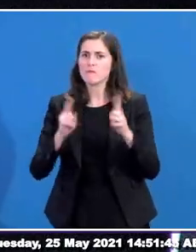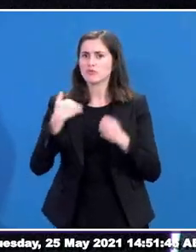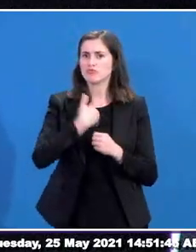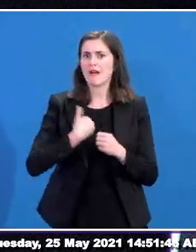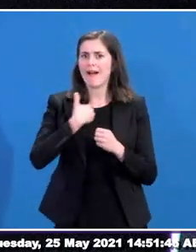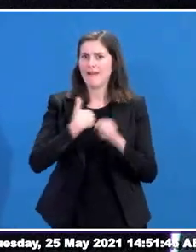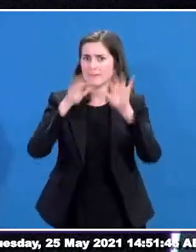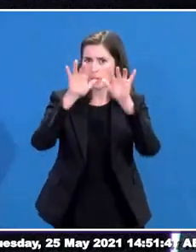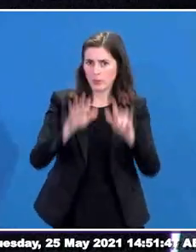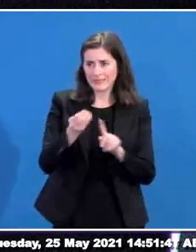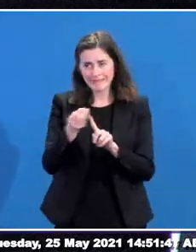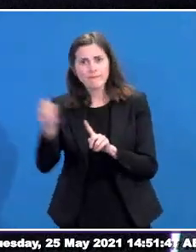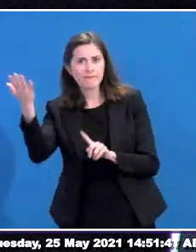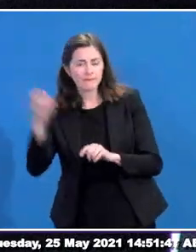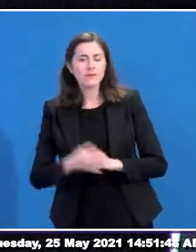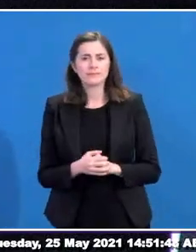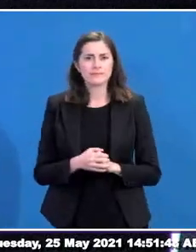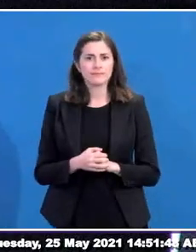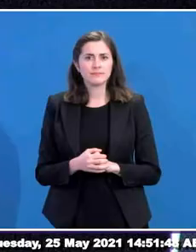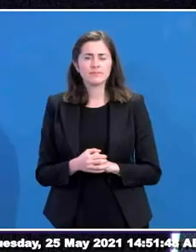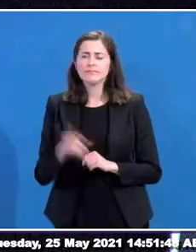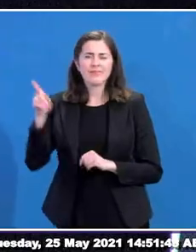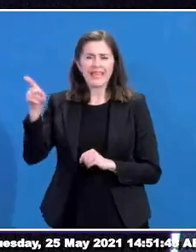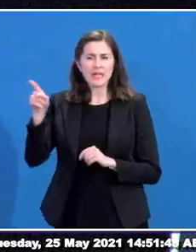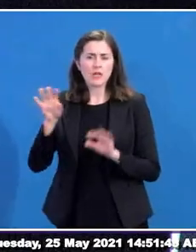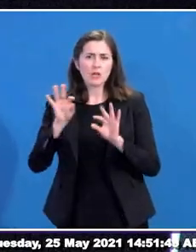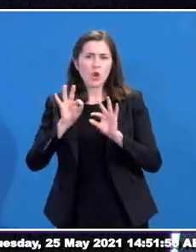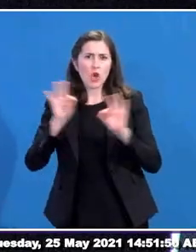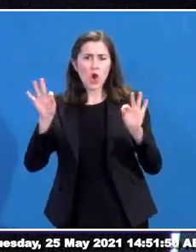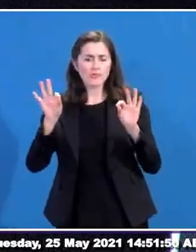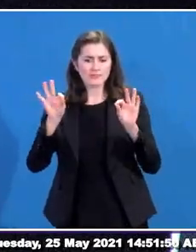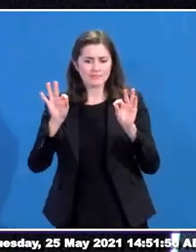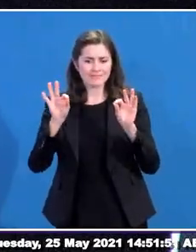They never make any changes to the content of the report.